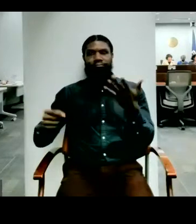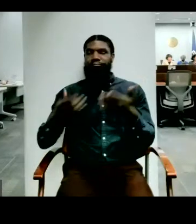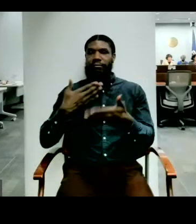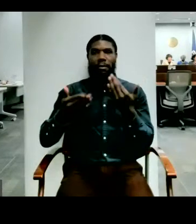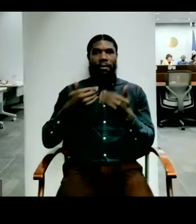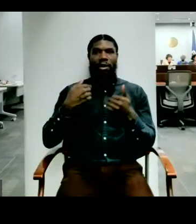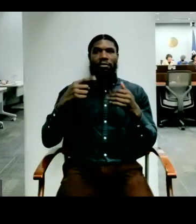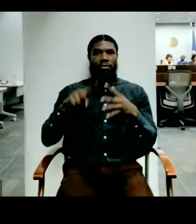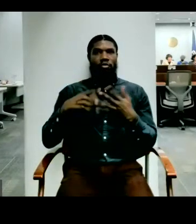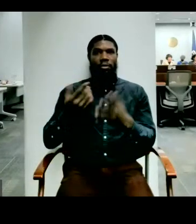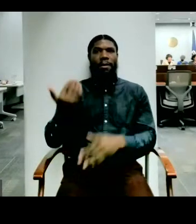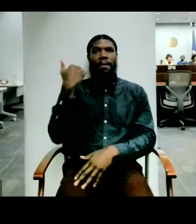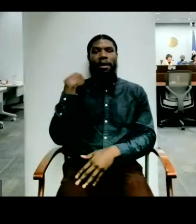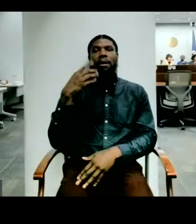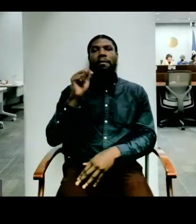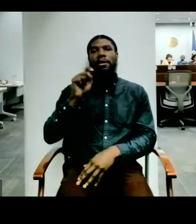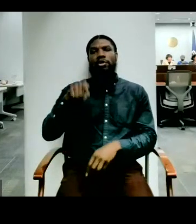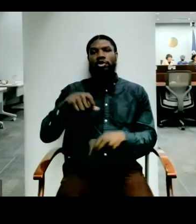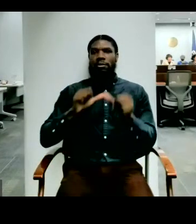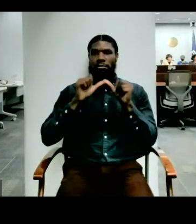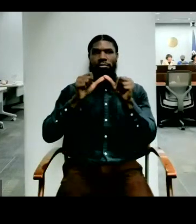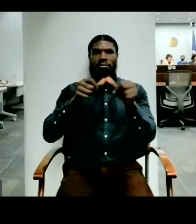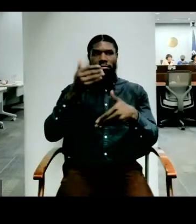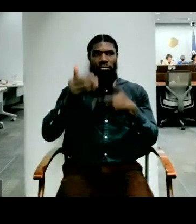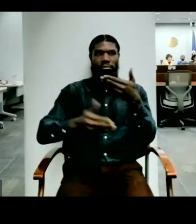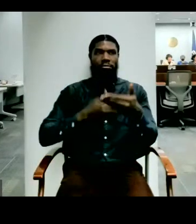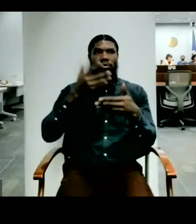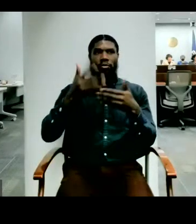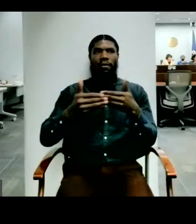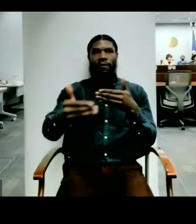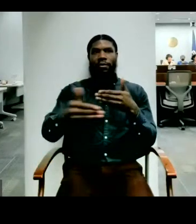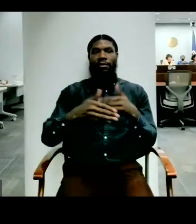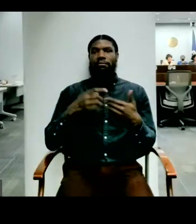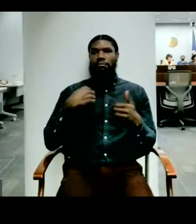this is how we should do it moving forward. So, I do support the motion.